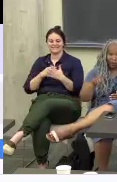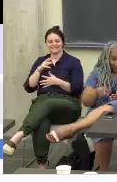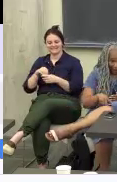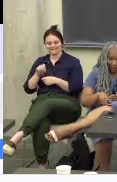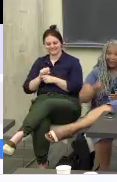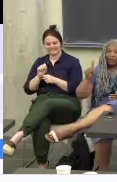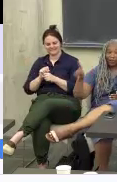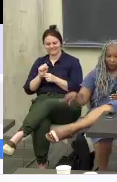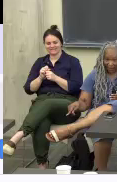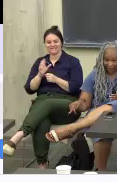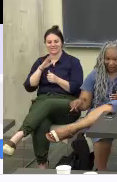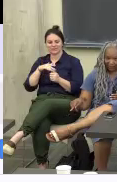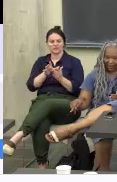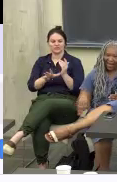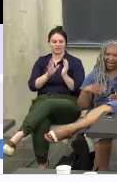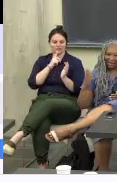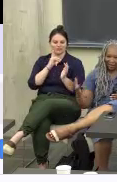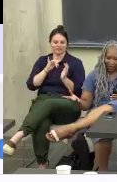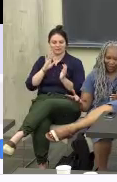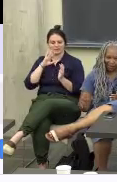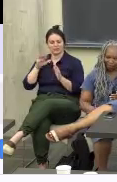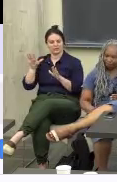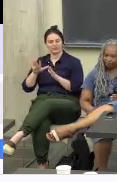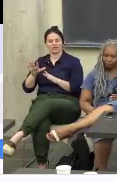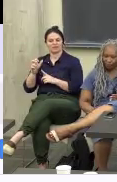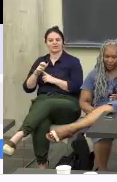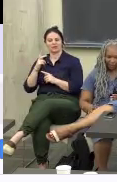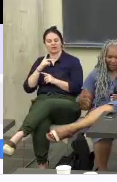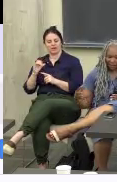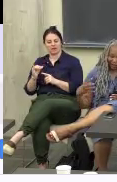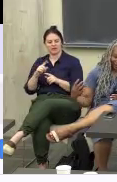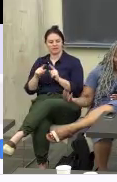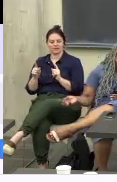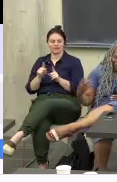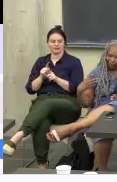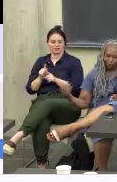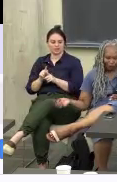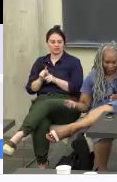you know what shitty is, you know what great is. And, you know, like, but there's also counter